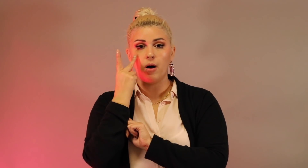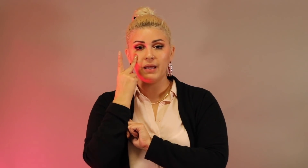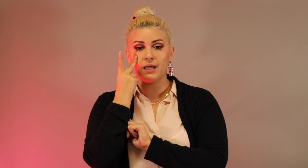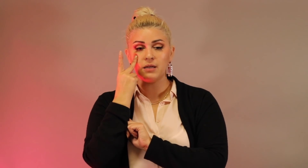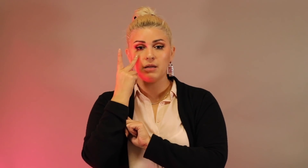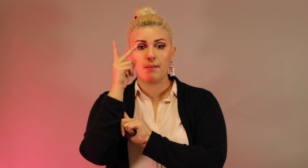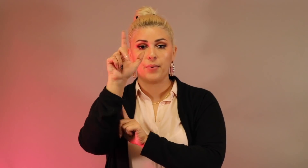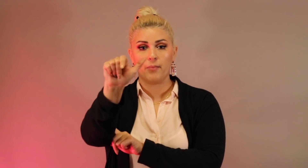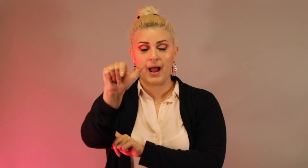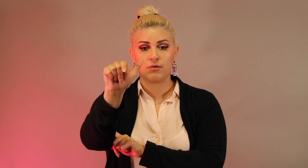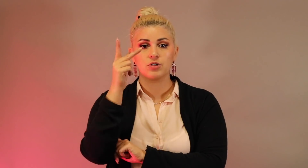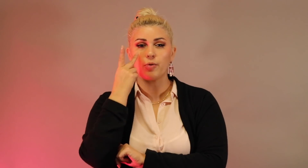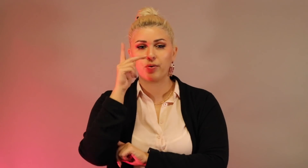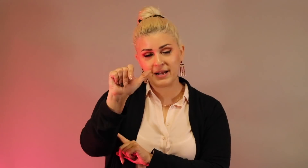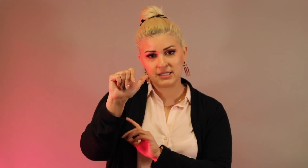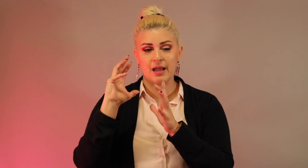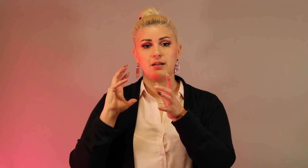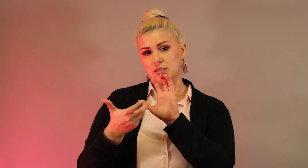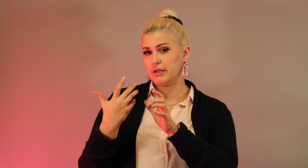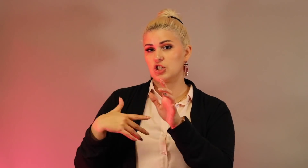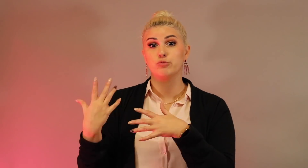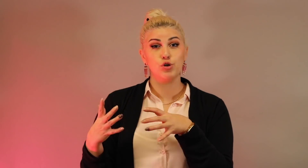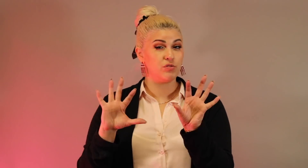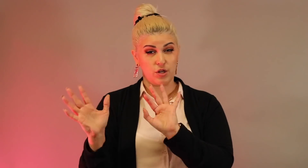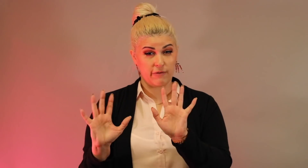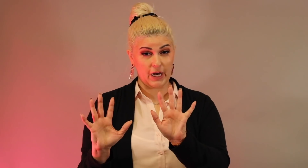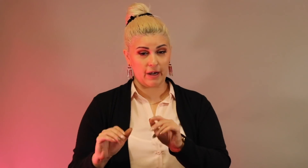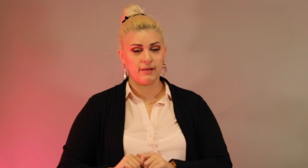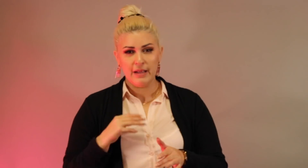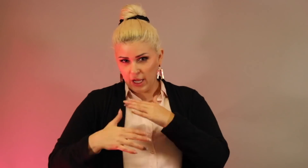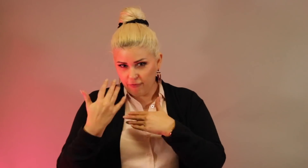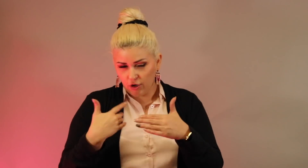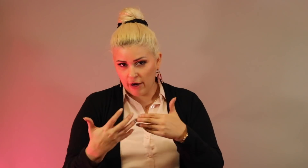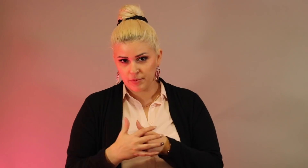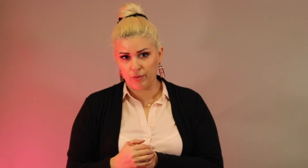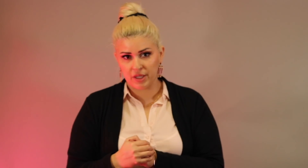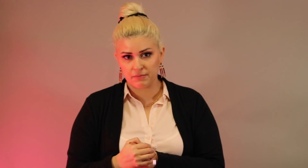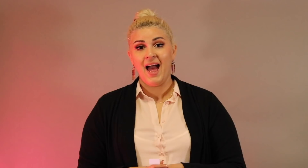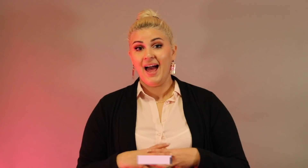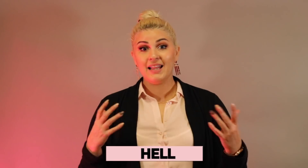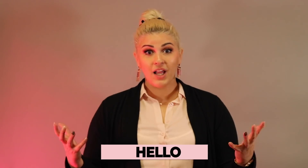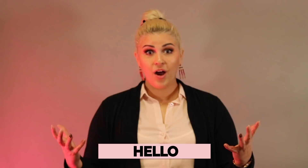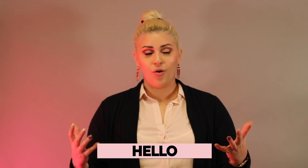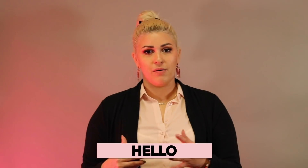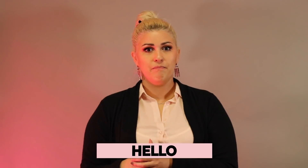Palm in, palm out. So practice that until it gets smooth and you feel comfortable with it. Hello.